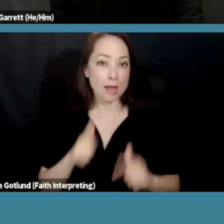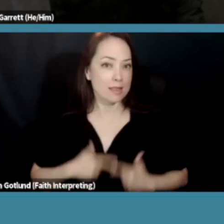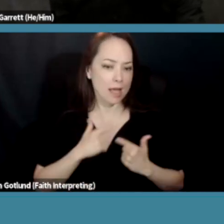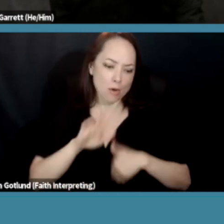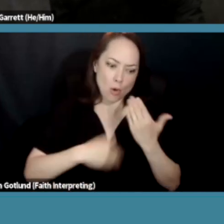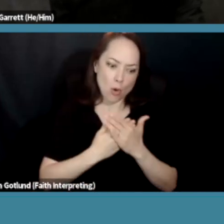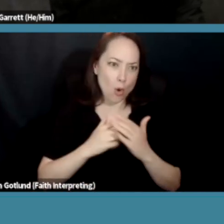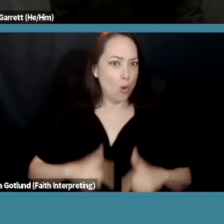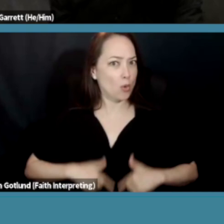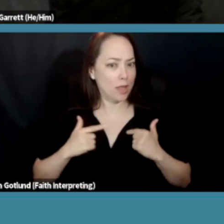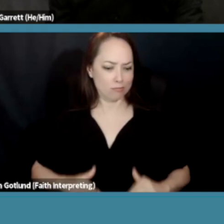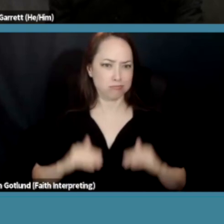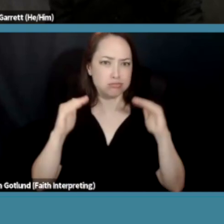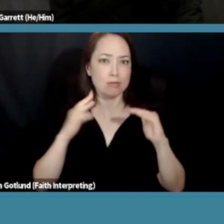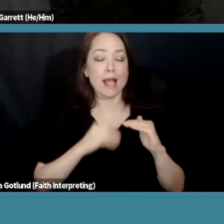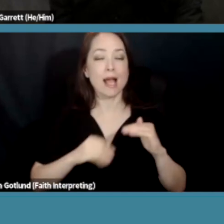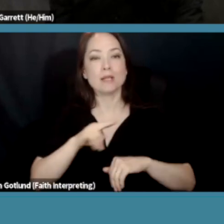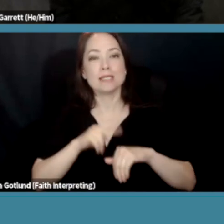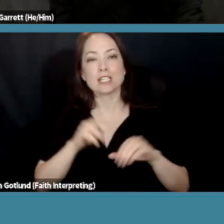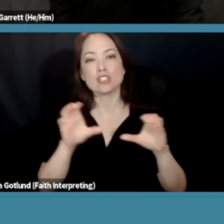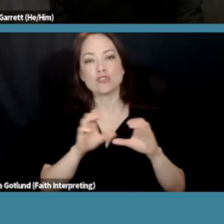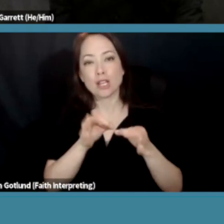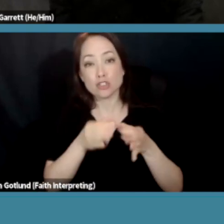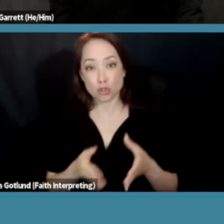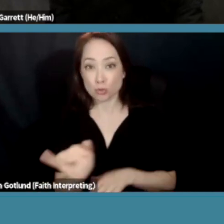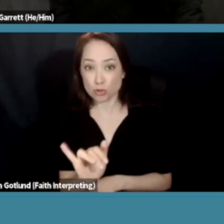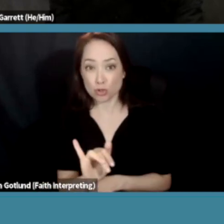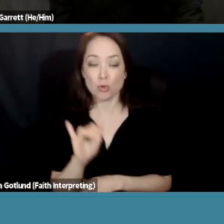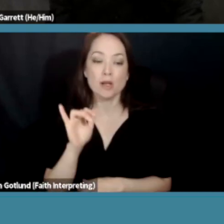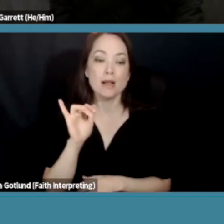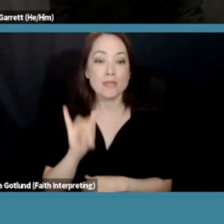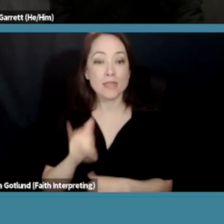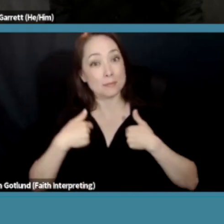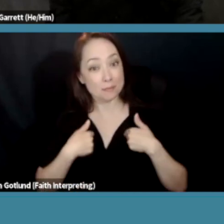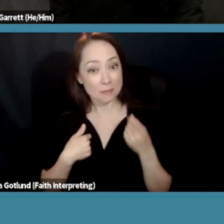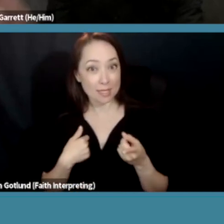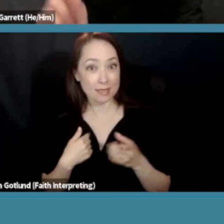and I am also a nationally certified interpreter, and that is me. Next slide, please.